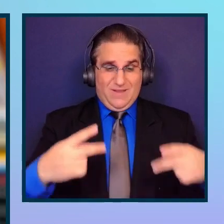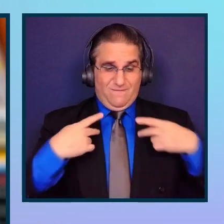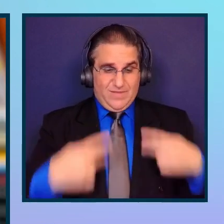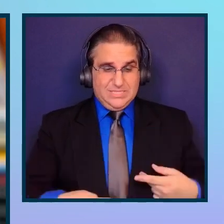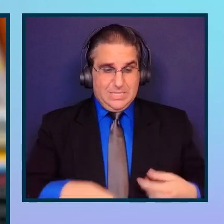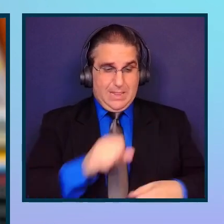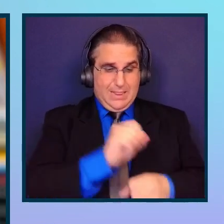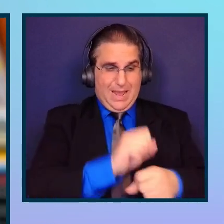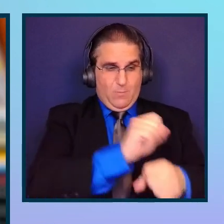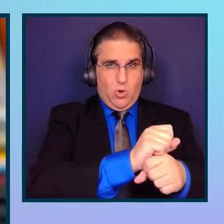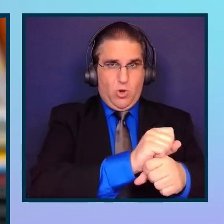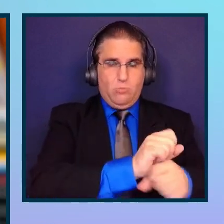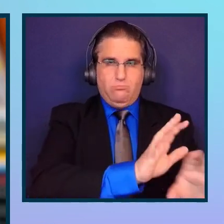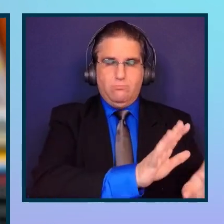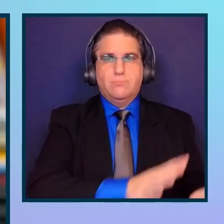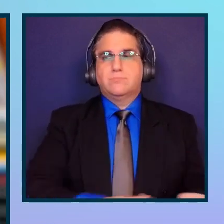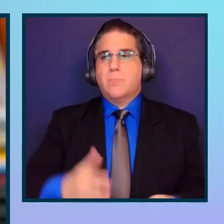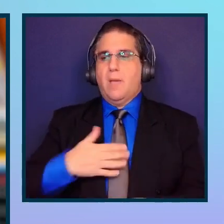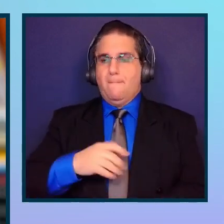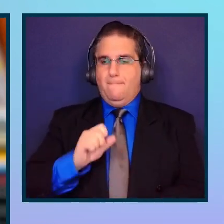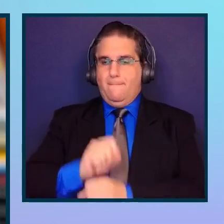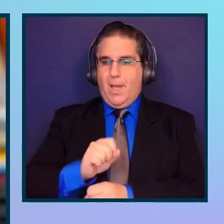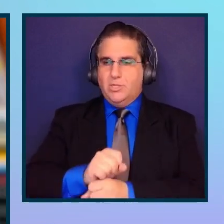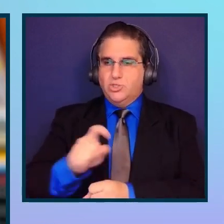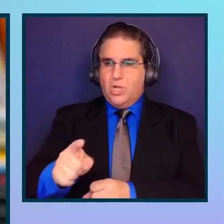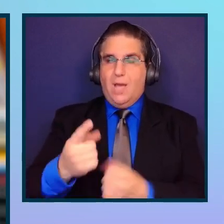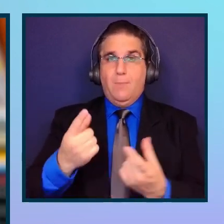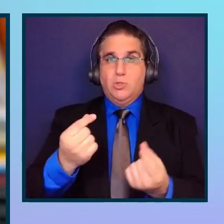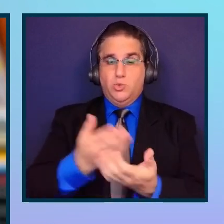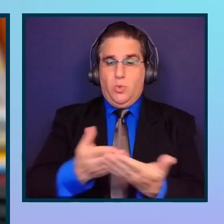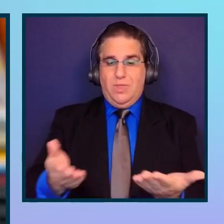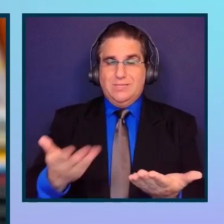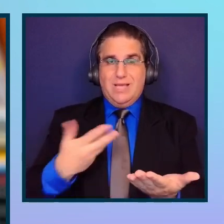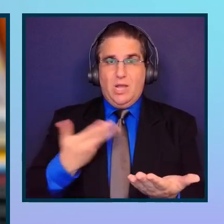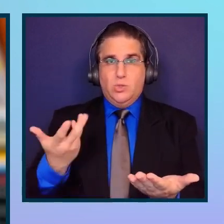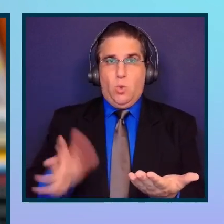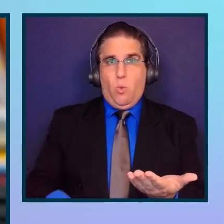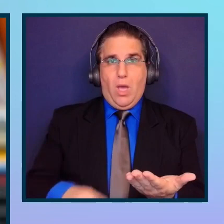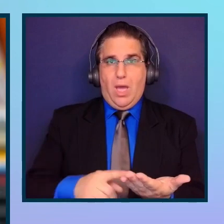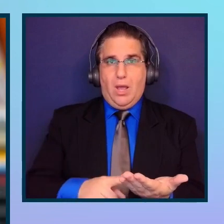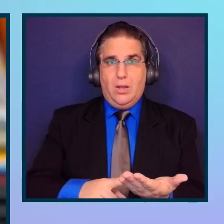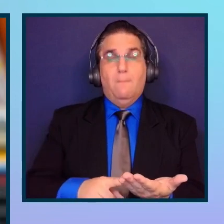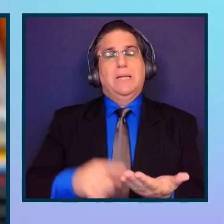my job at work is to be a professional and do things I don't feel like, because the work matters enough.